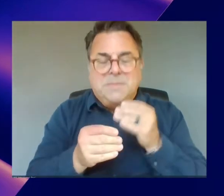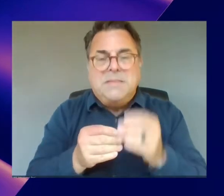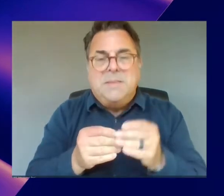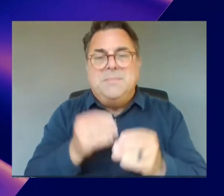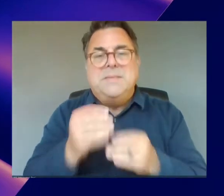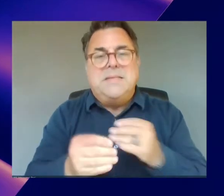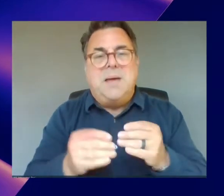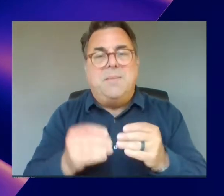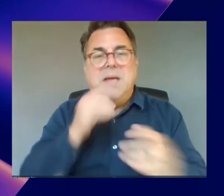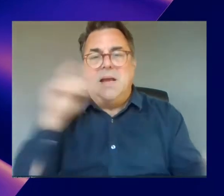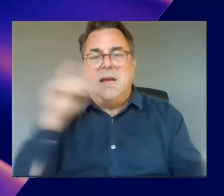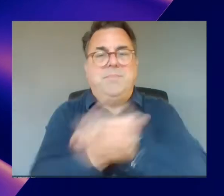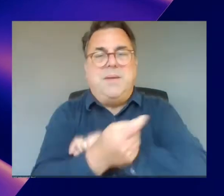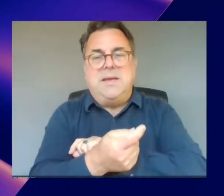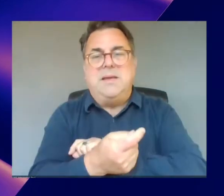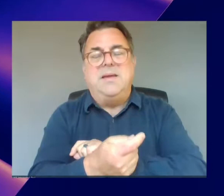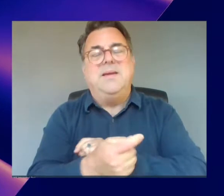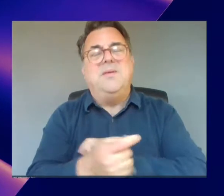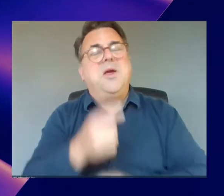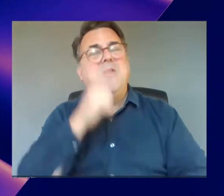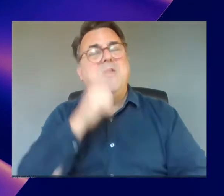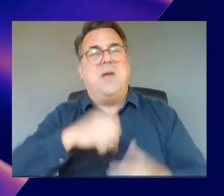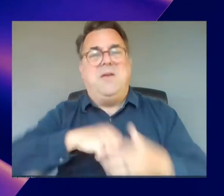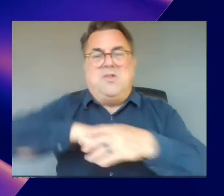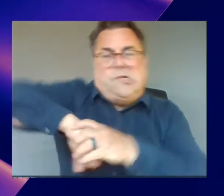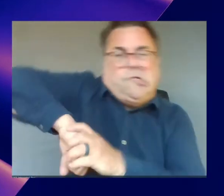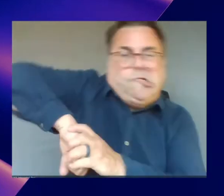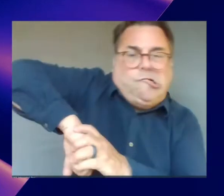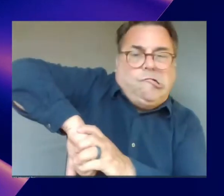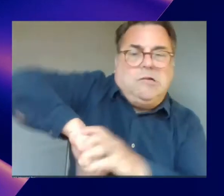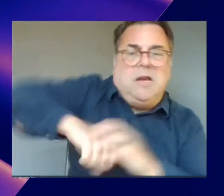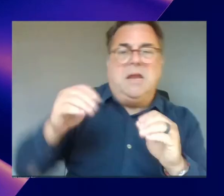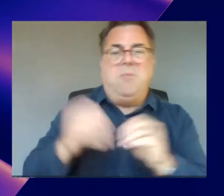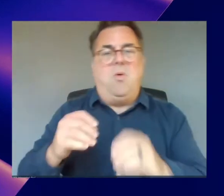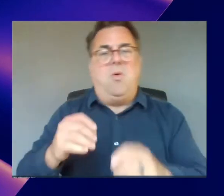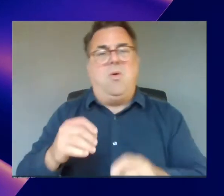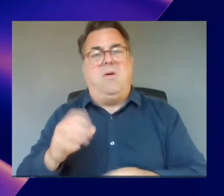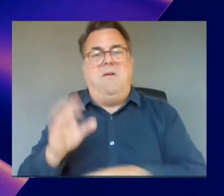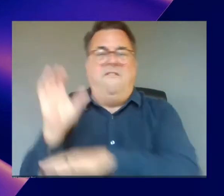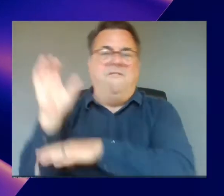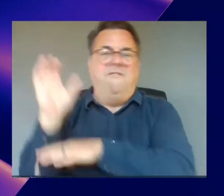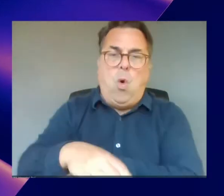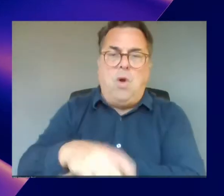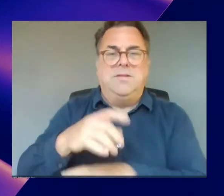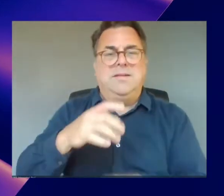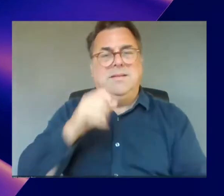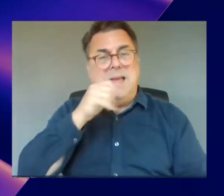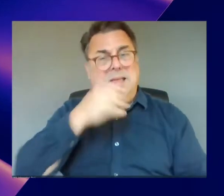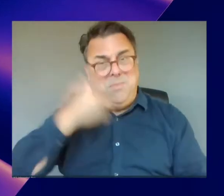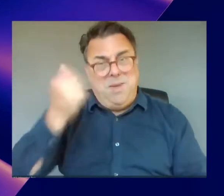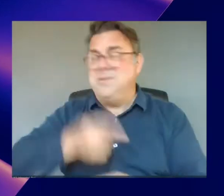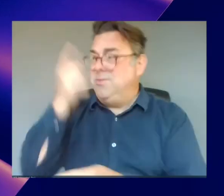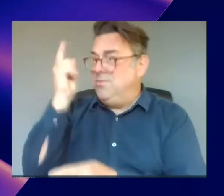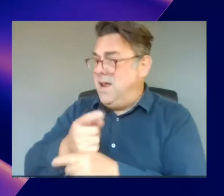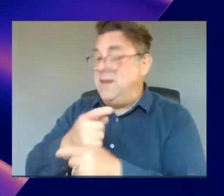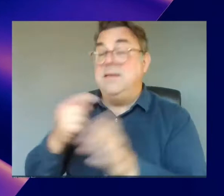Root forcing stuff, putting that force flag on things, not always the best method. Sometimes it doesn't go so well.